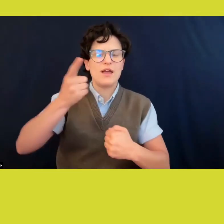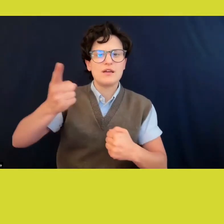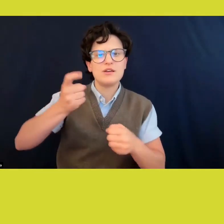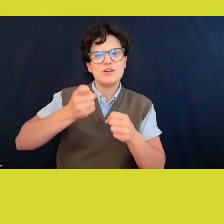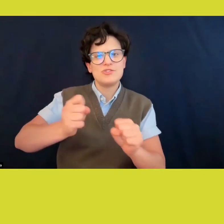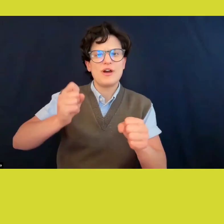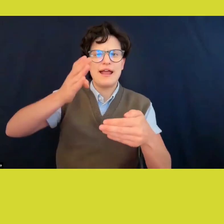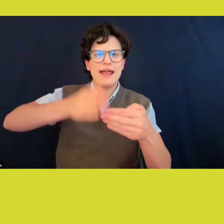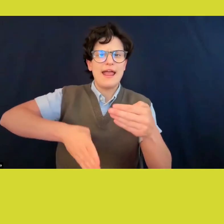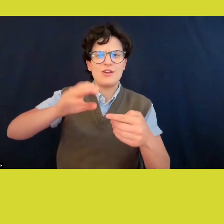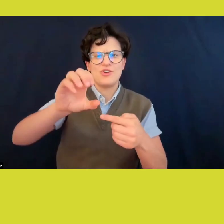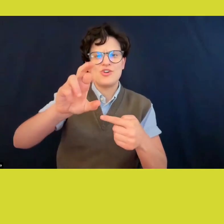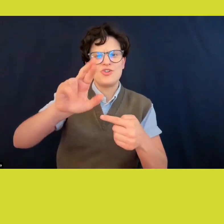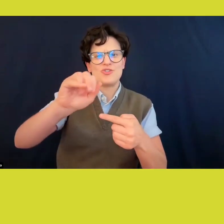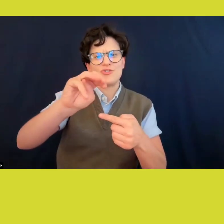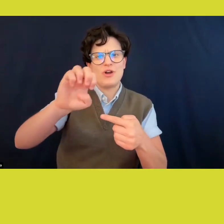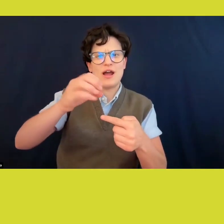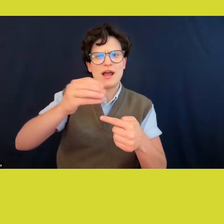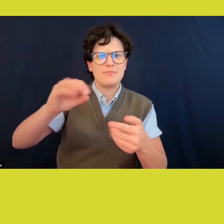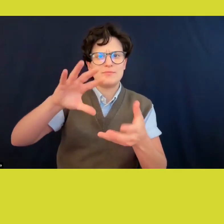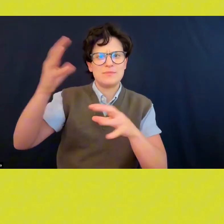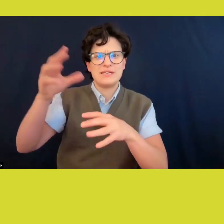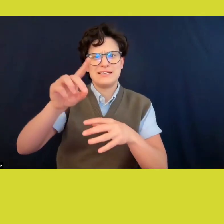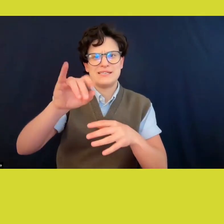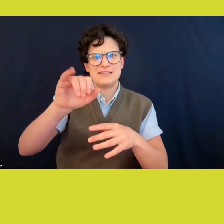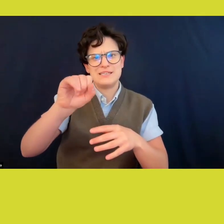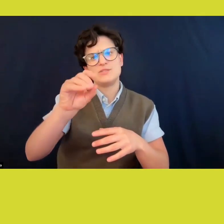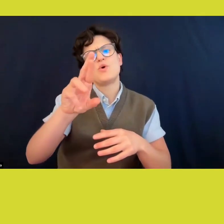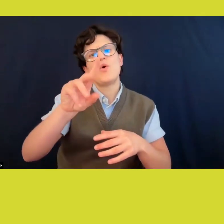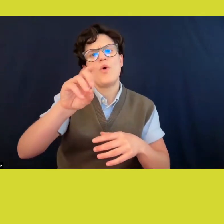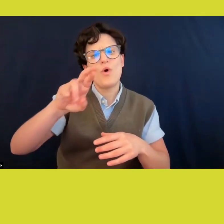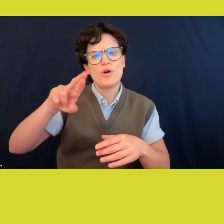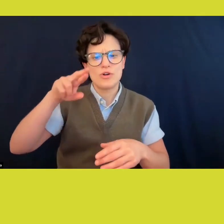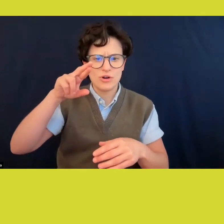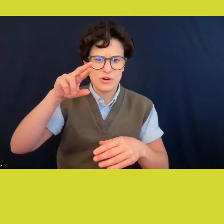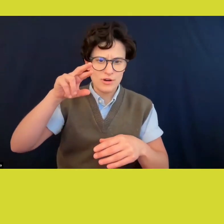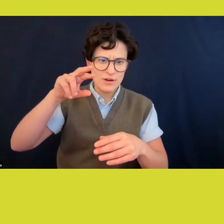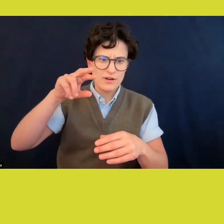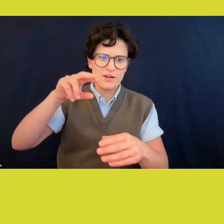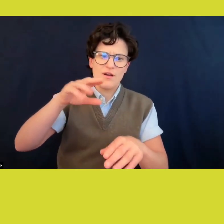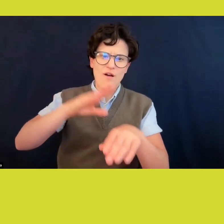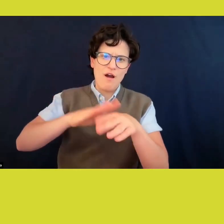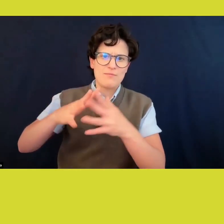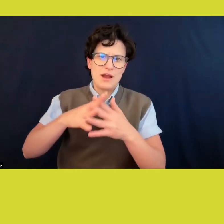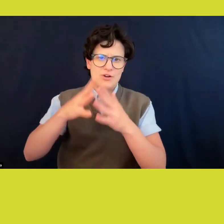streets and a big push to have people removed involuntarily from the streets, because there's this